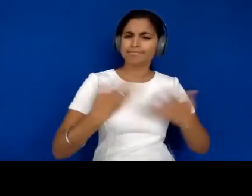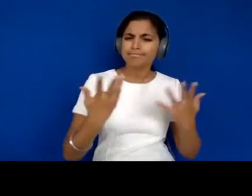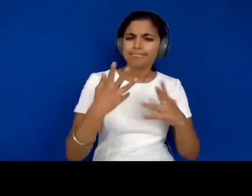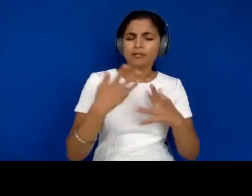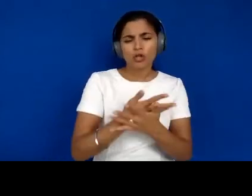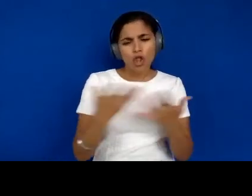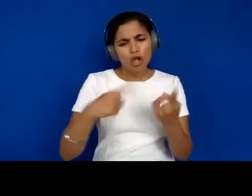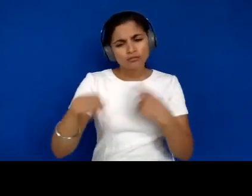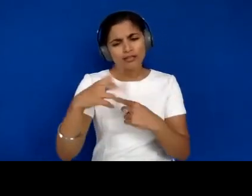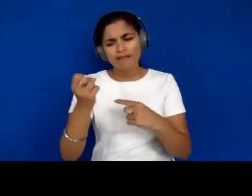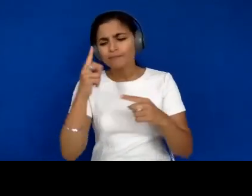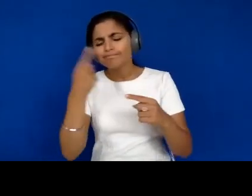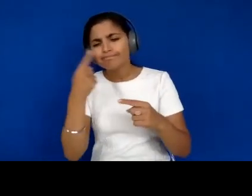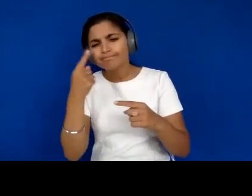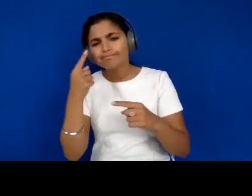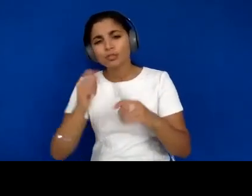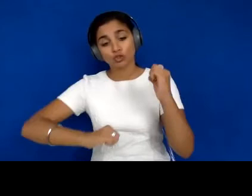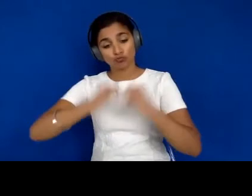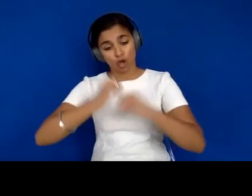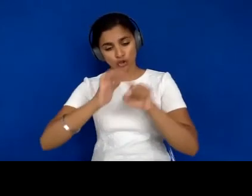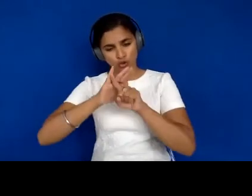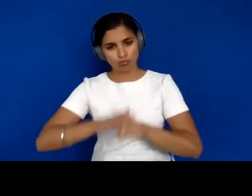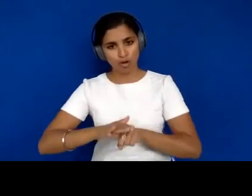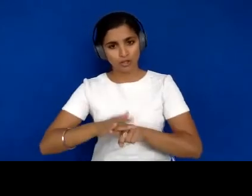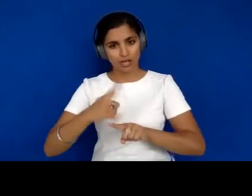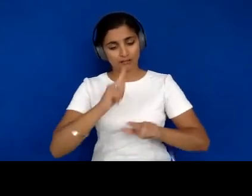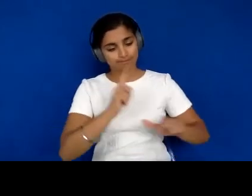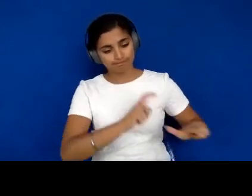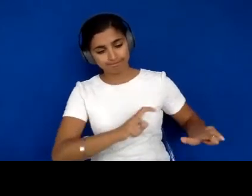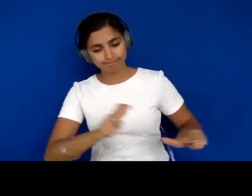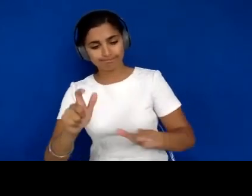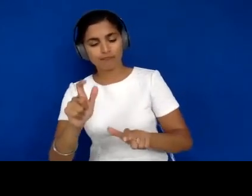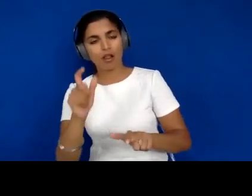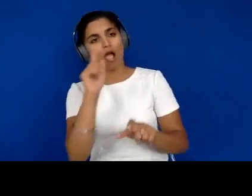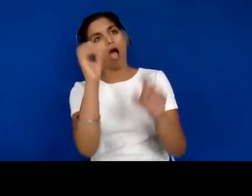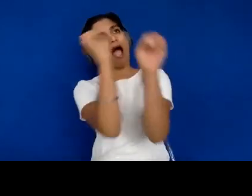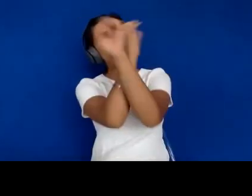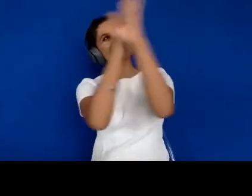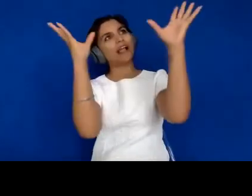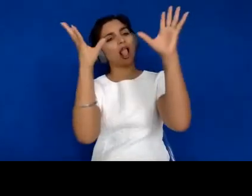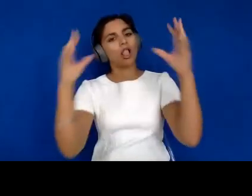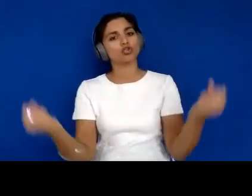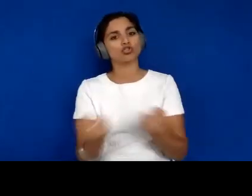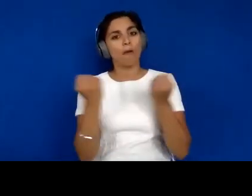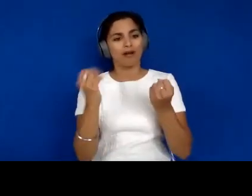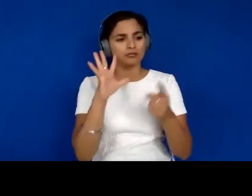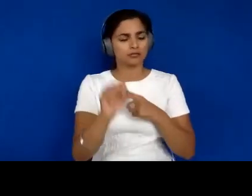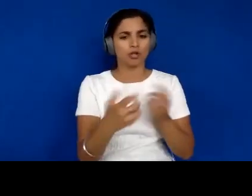suppression and a continuous ideological dominance reflected in many ways an